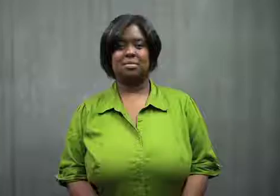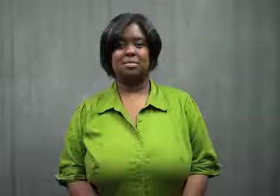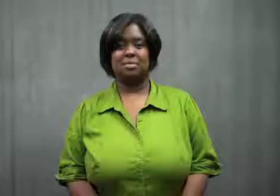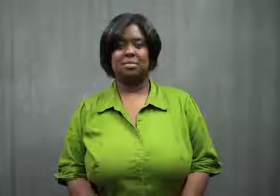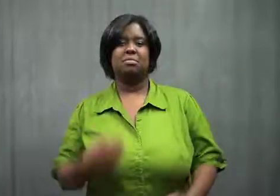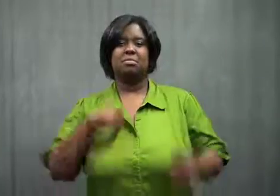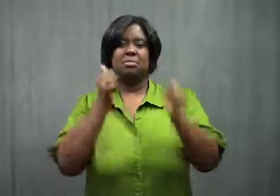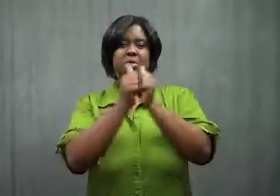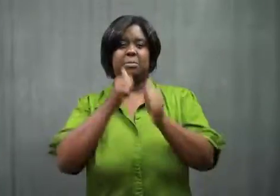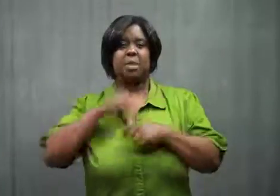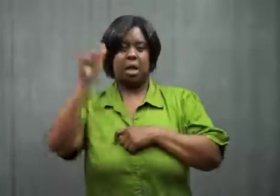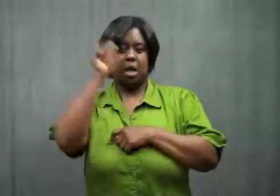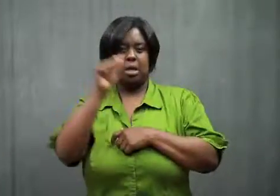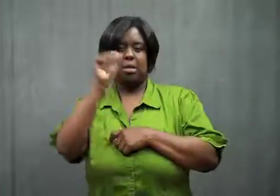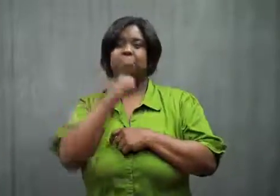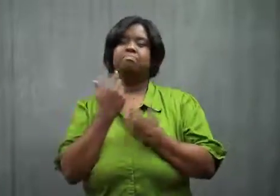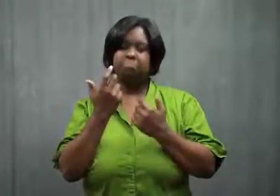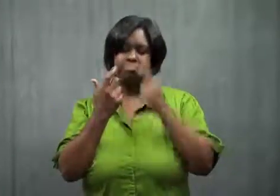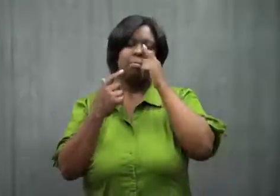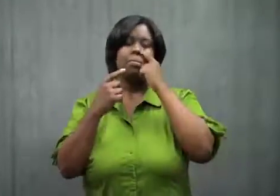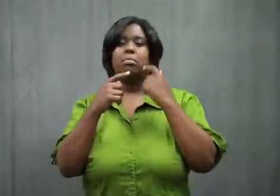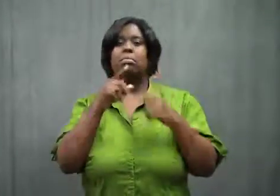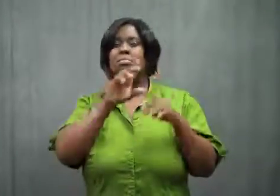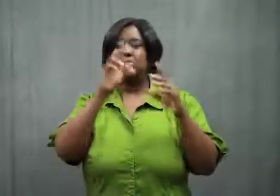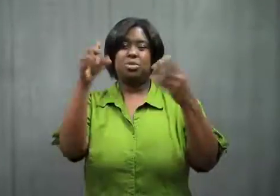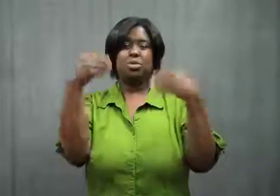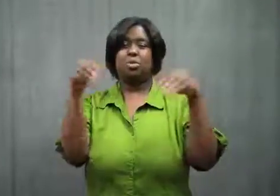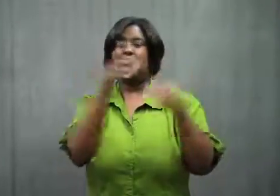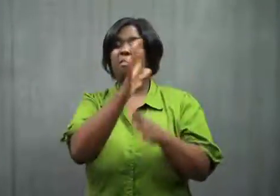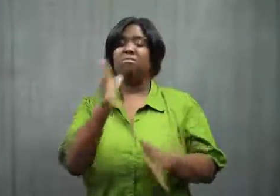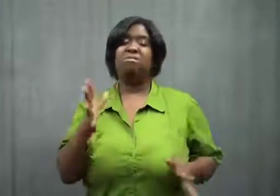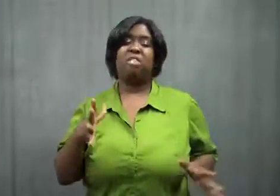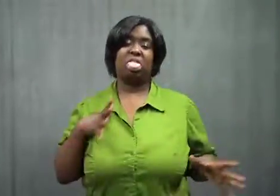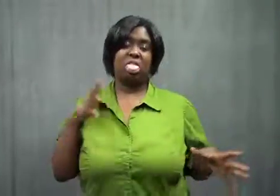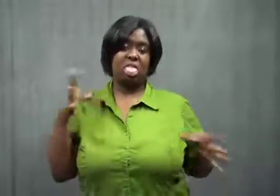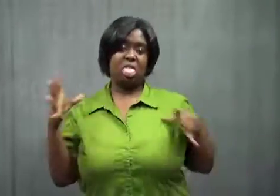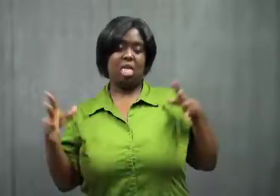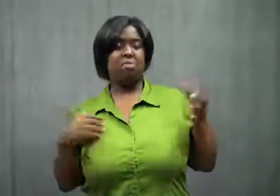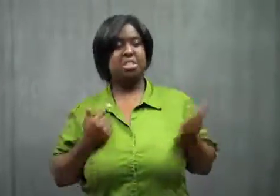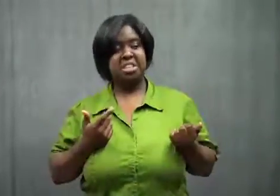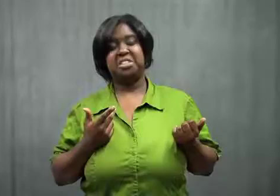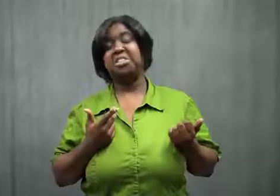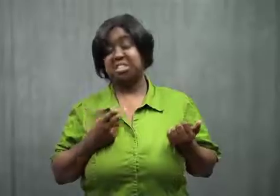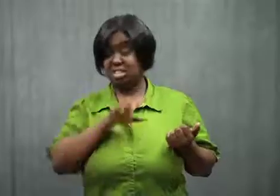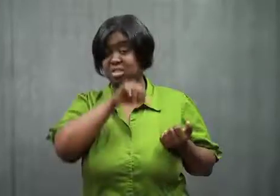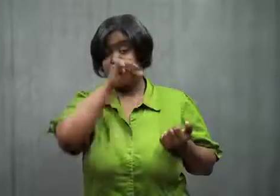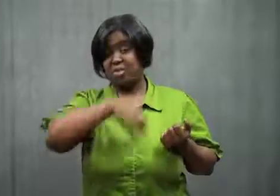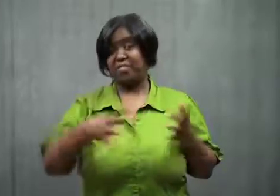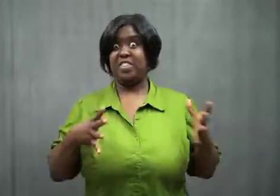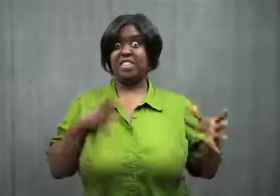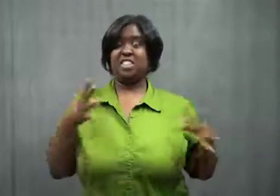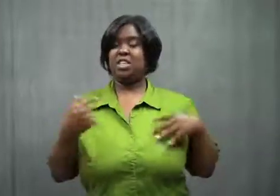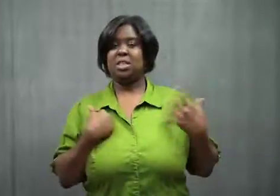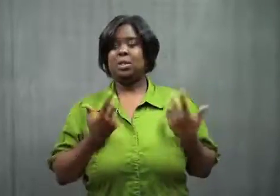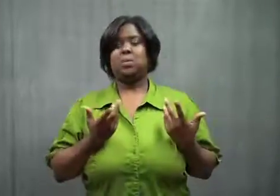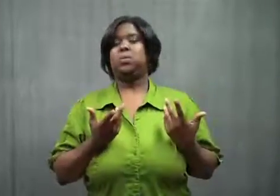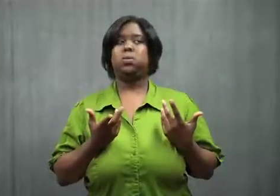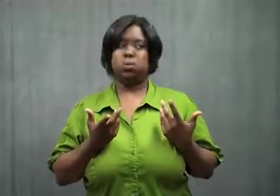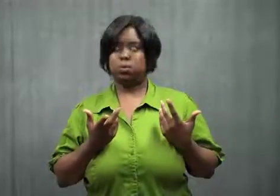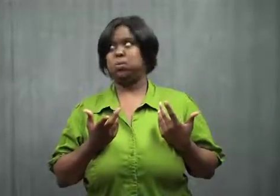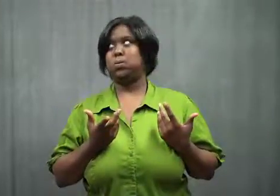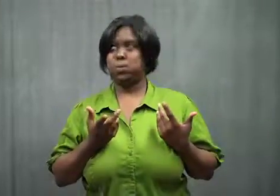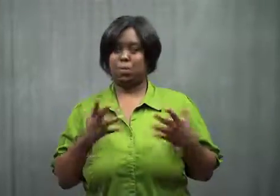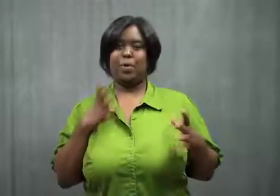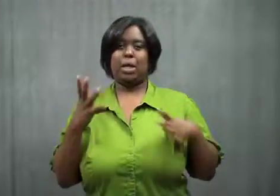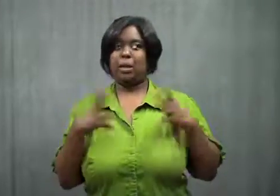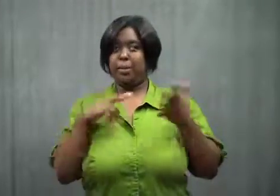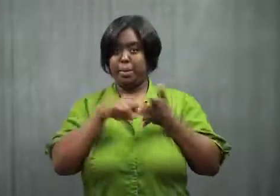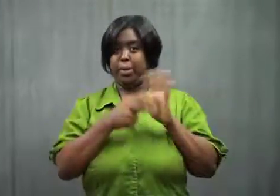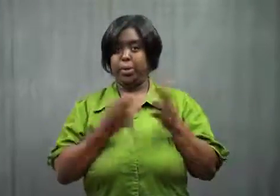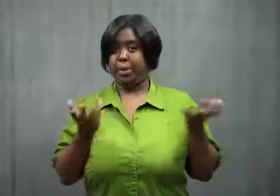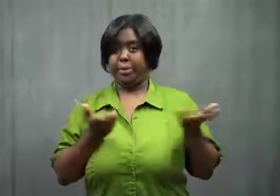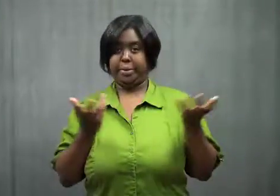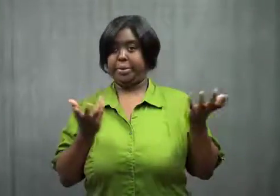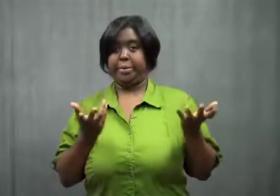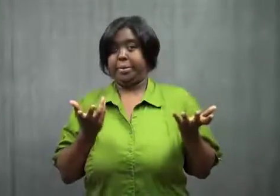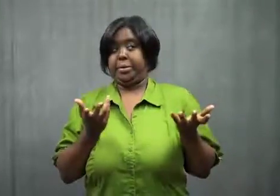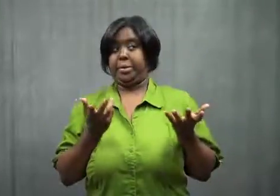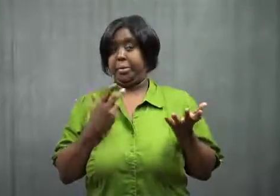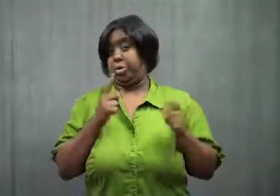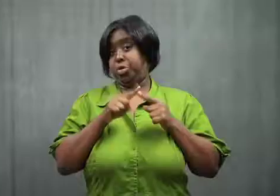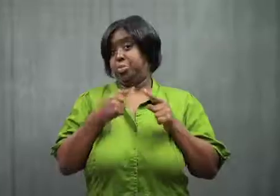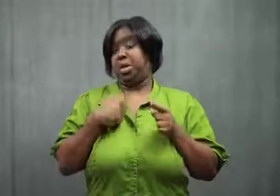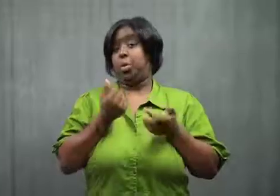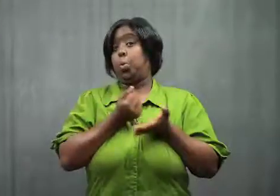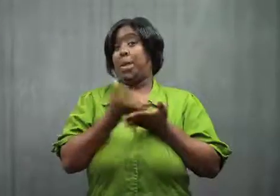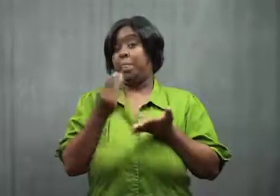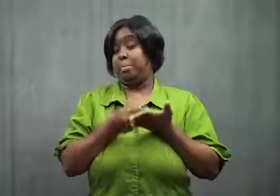I was with my aunt.. we went to a hoity toity store, she liked fancy things.